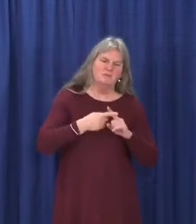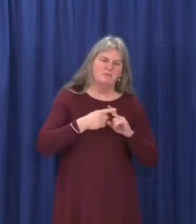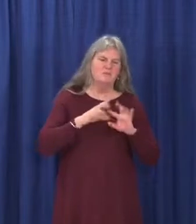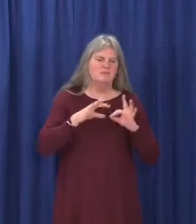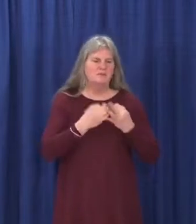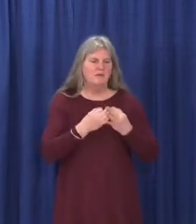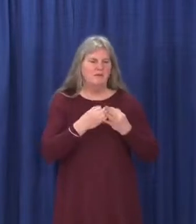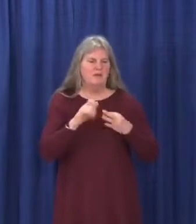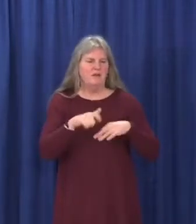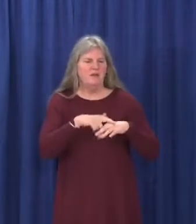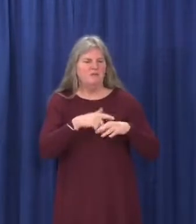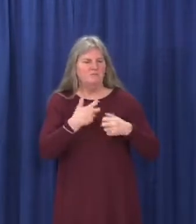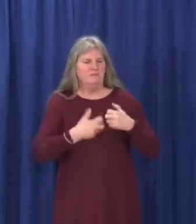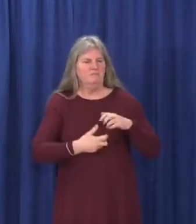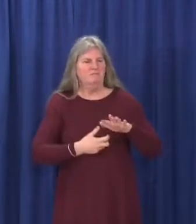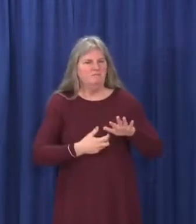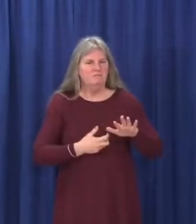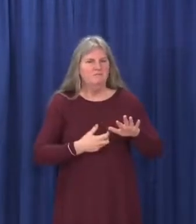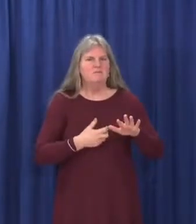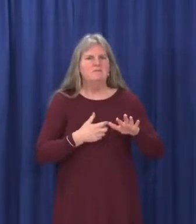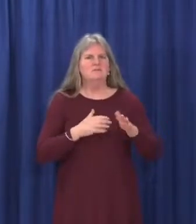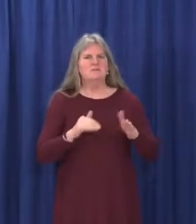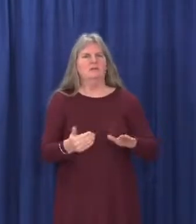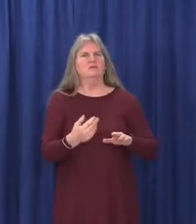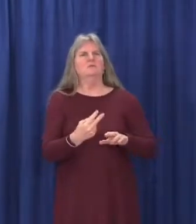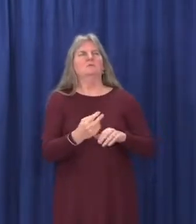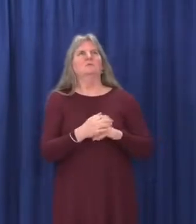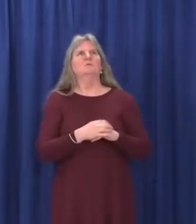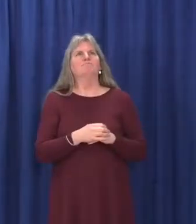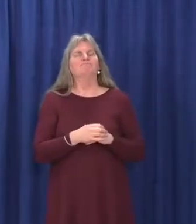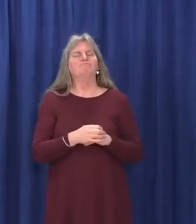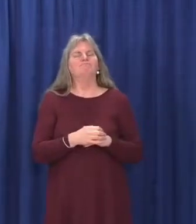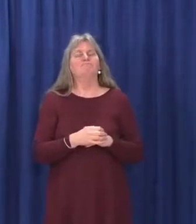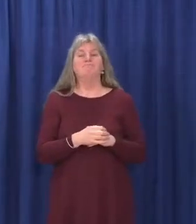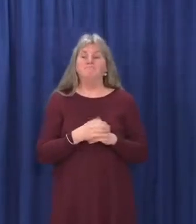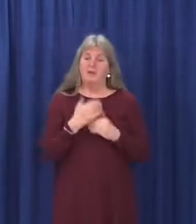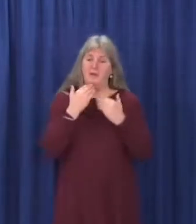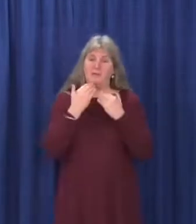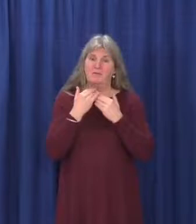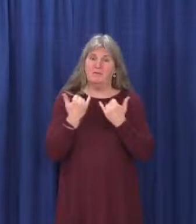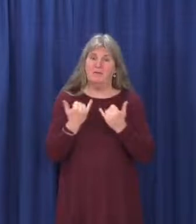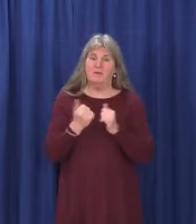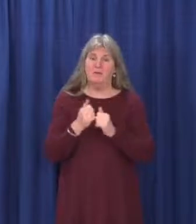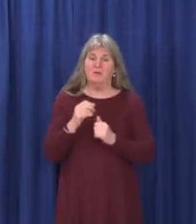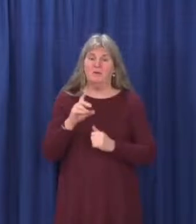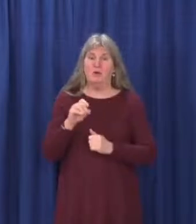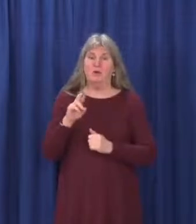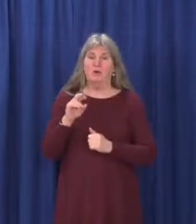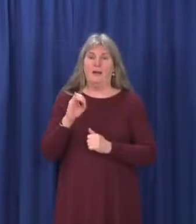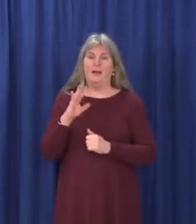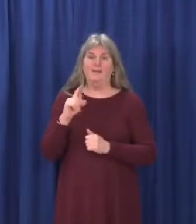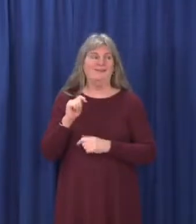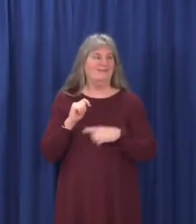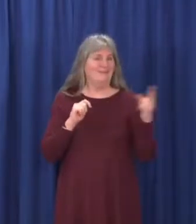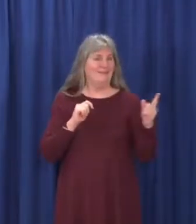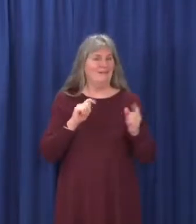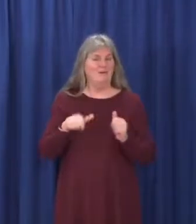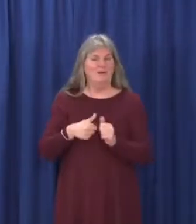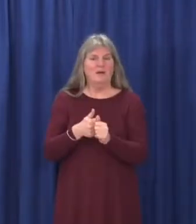It is-- I'm grateful to be here today with Doctor Elliott to provide an update on the COVID-19